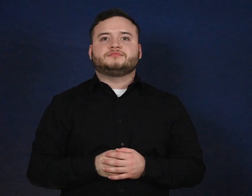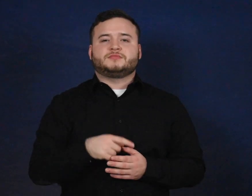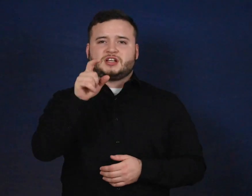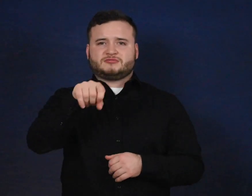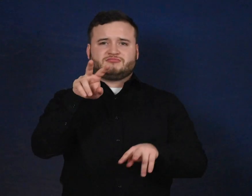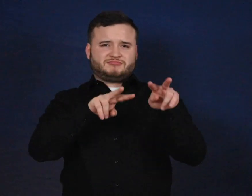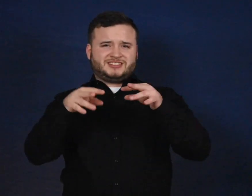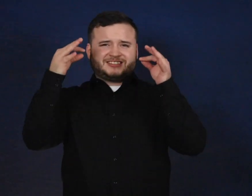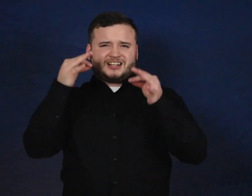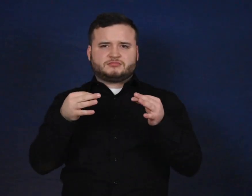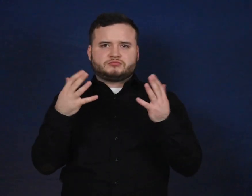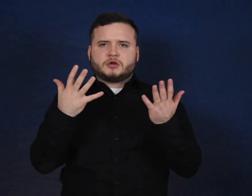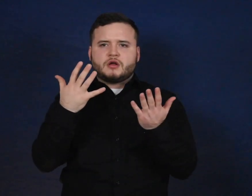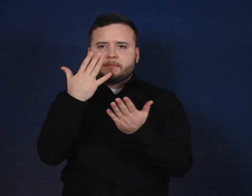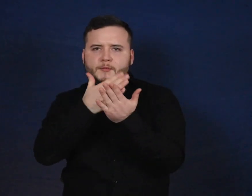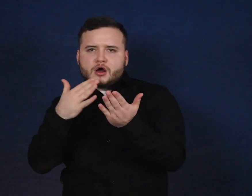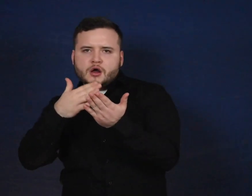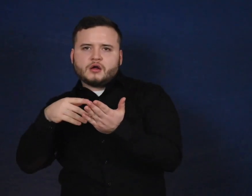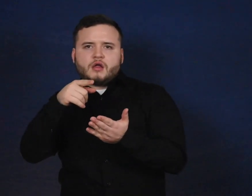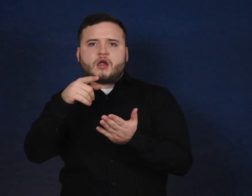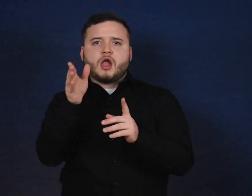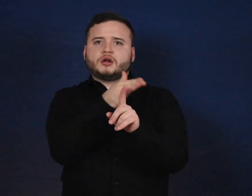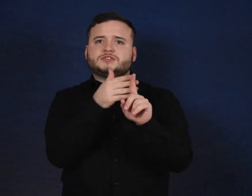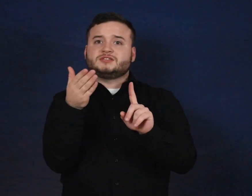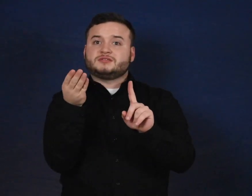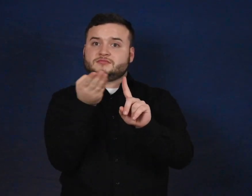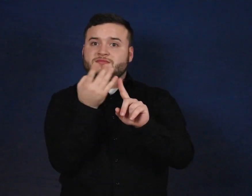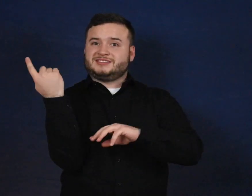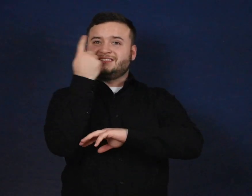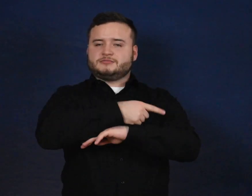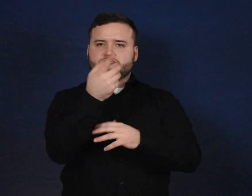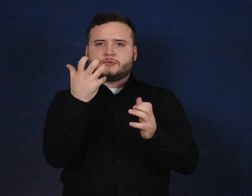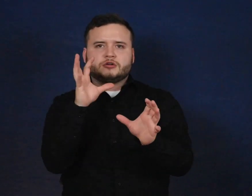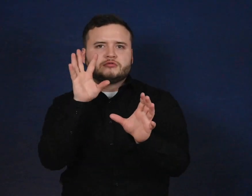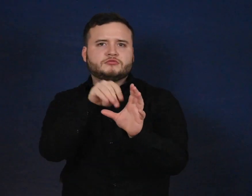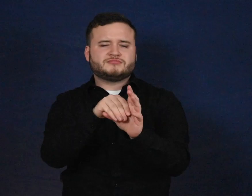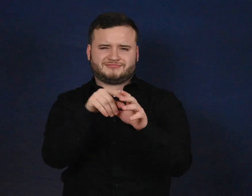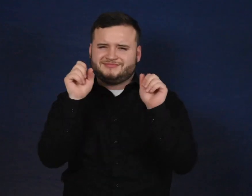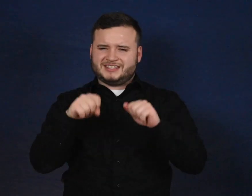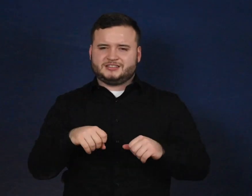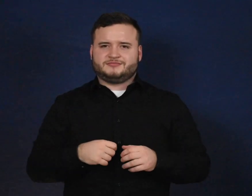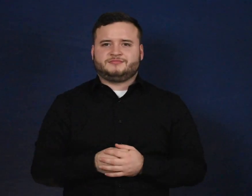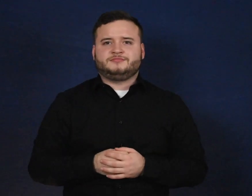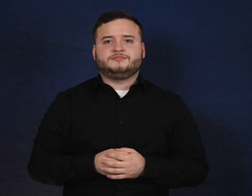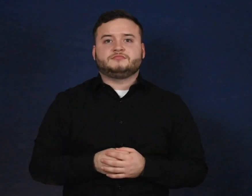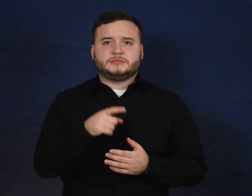You can choose which part of Lobby Day you want to attend.